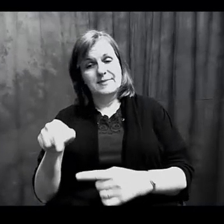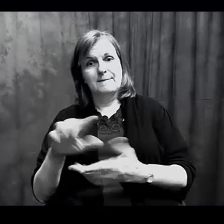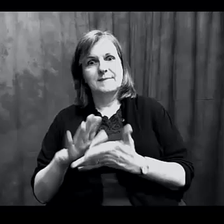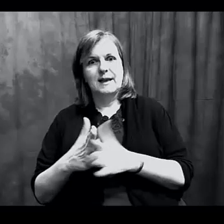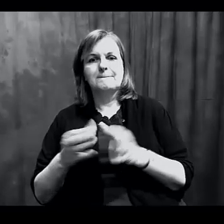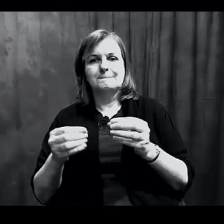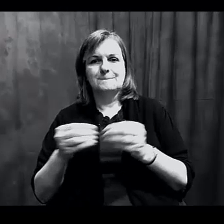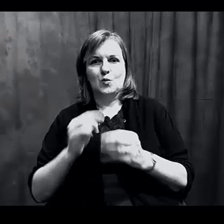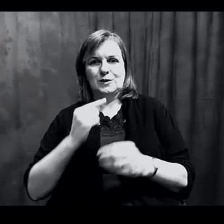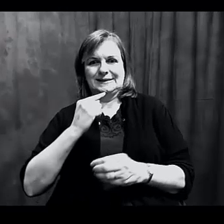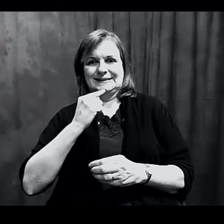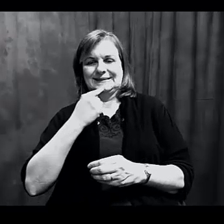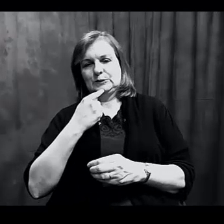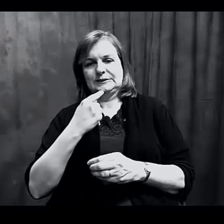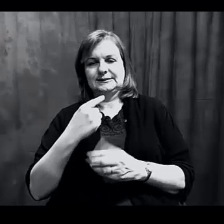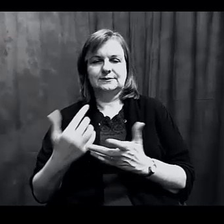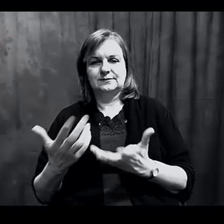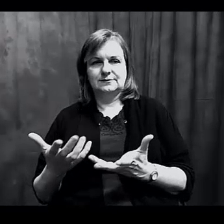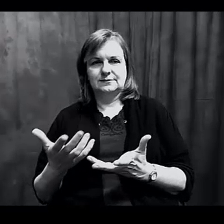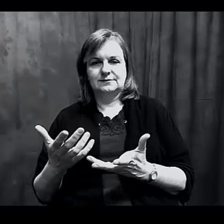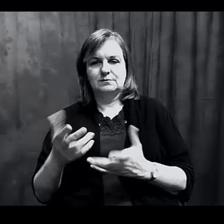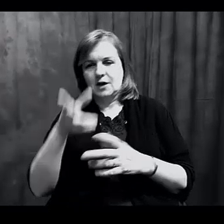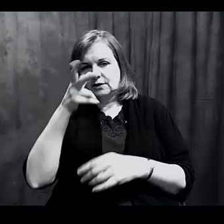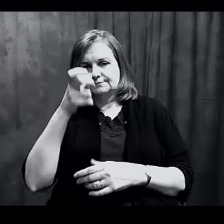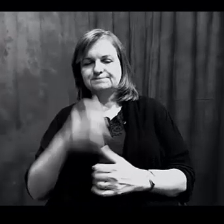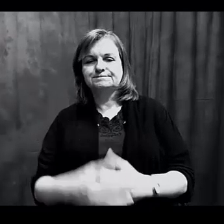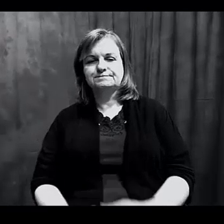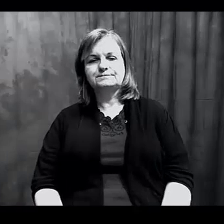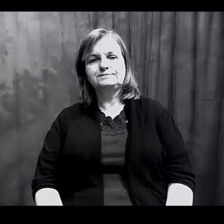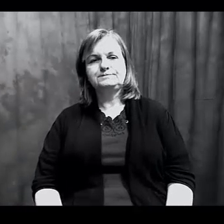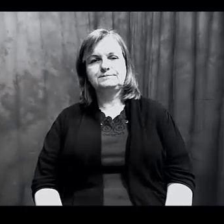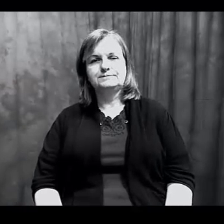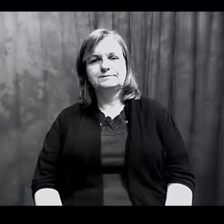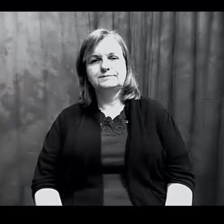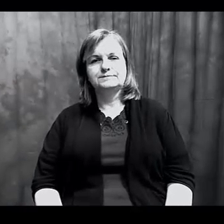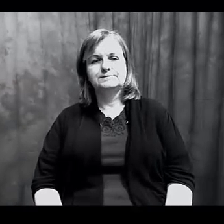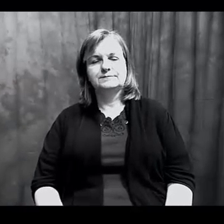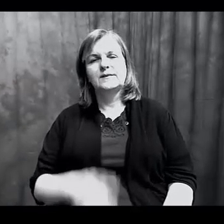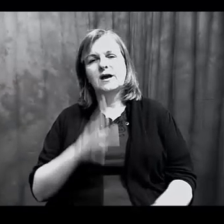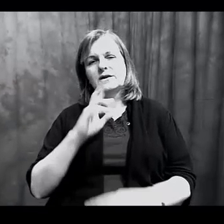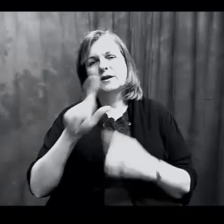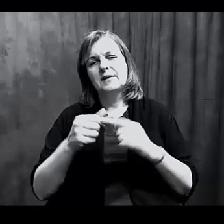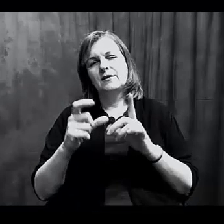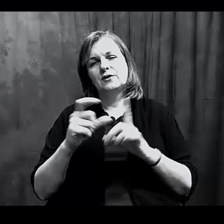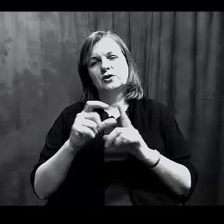bring venom into the mix this becomes a much more serious sort of encounter